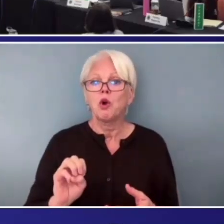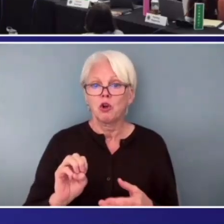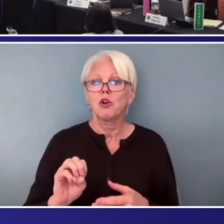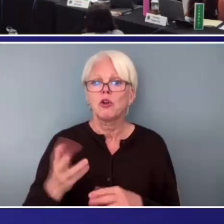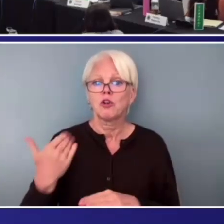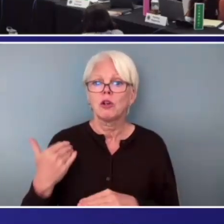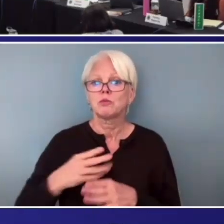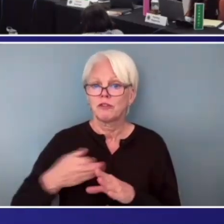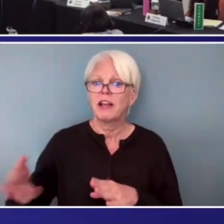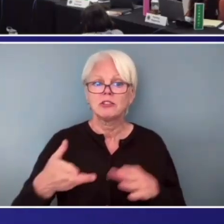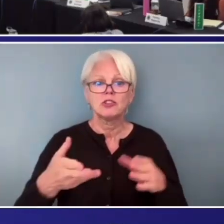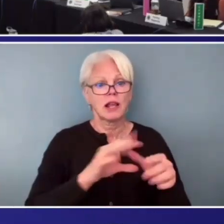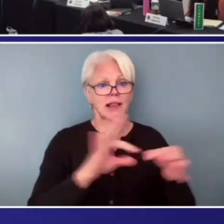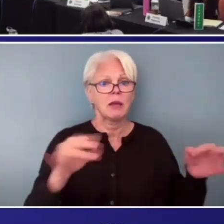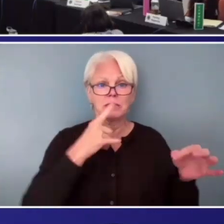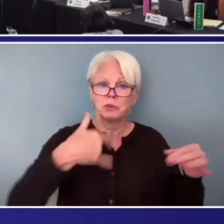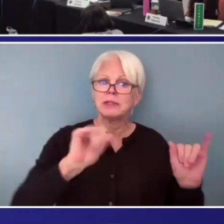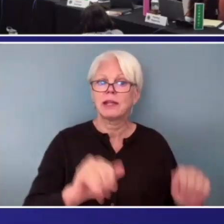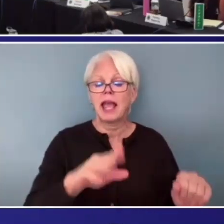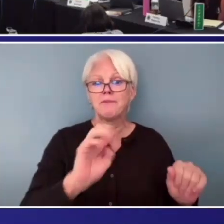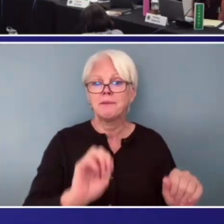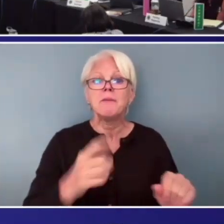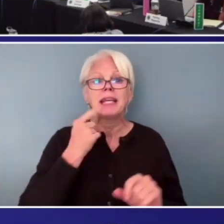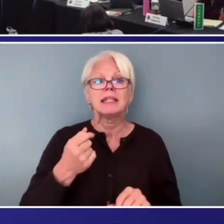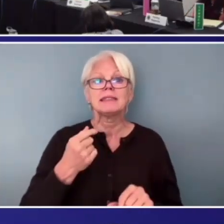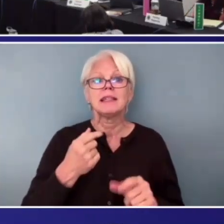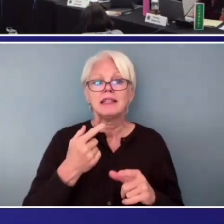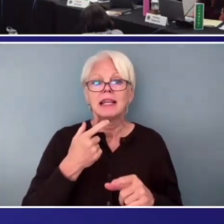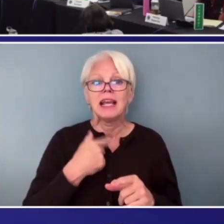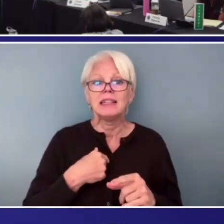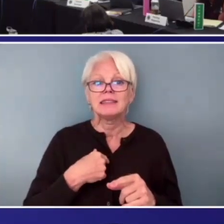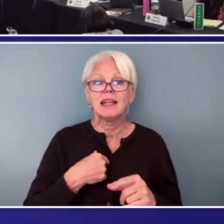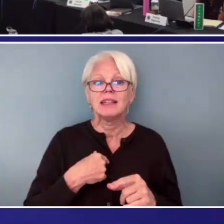professional because the language is who is not and has -- the key words, and has never been.